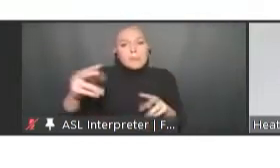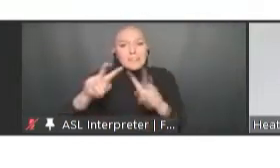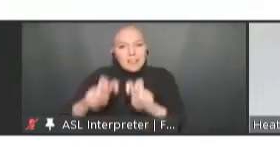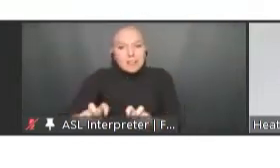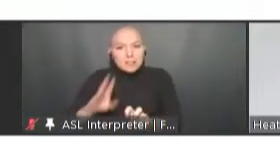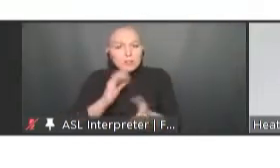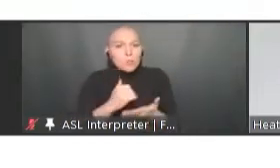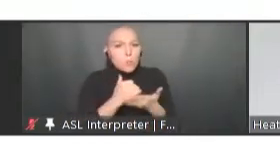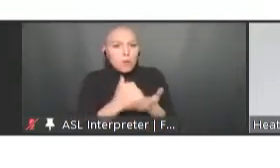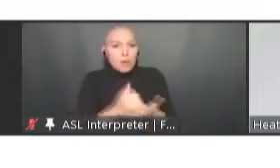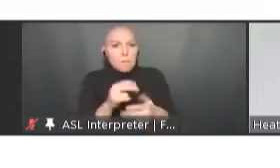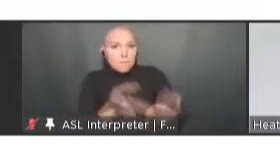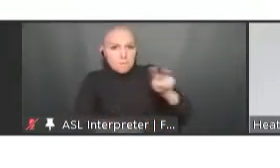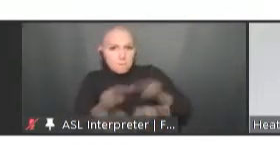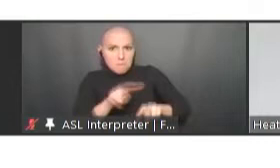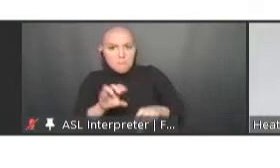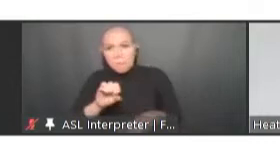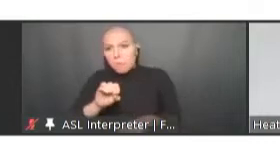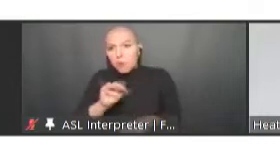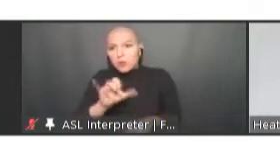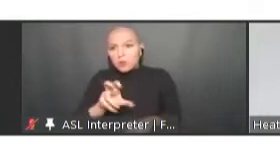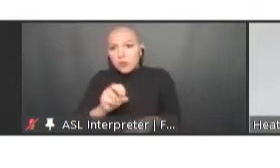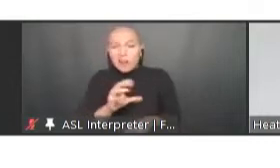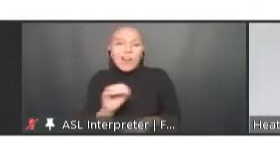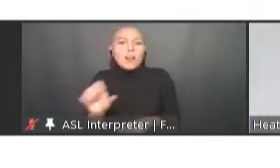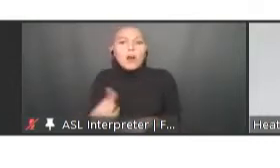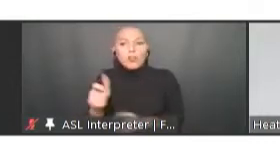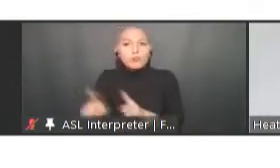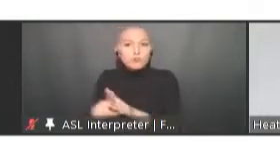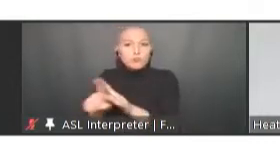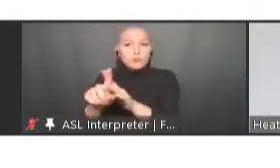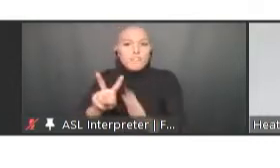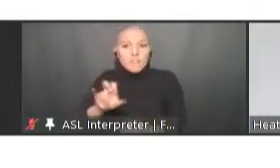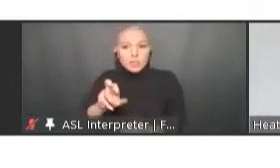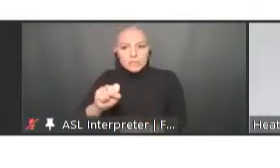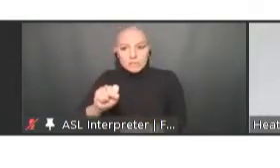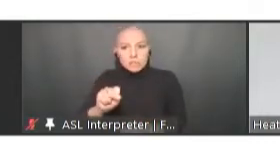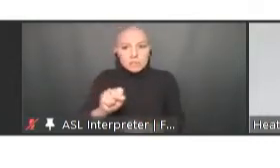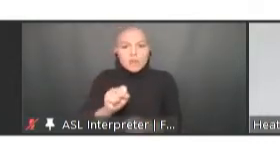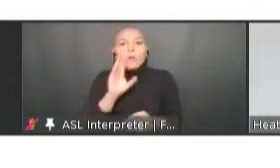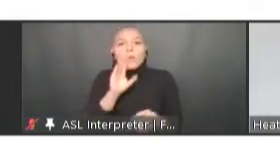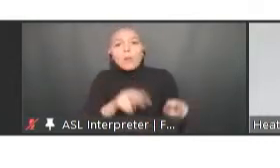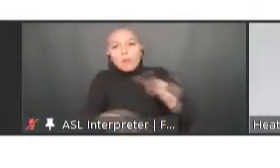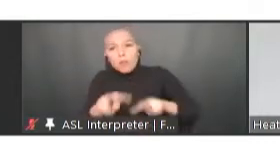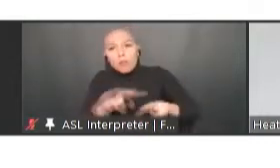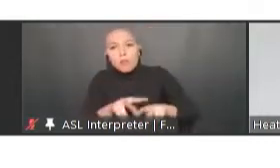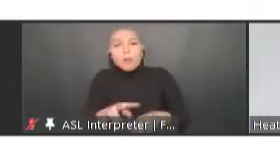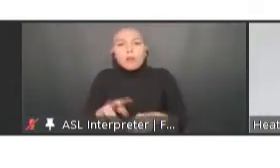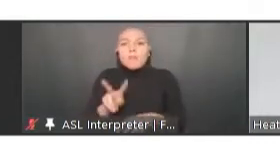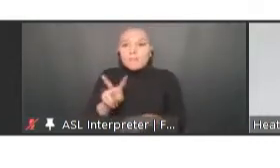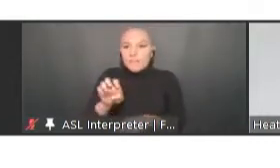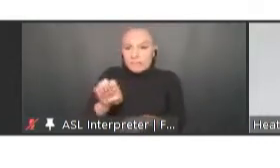other emerging variants on VE against COVID-19 cases and associated deaths. Rates